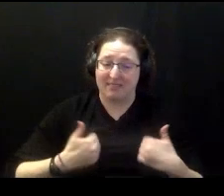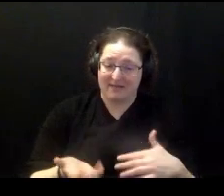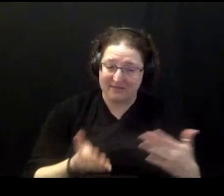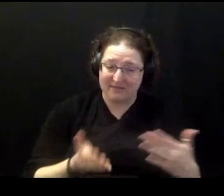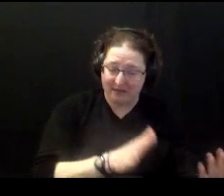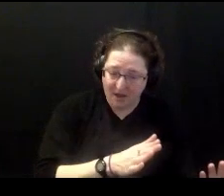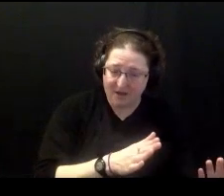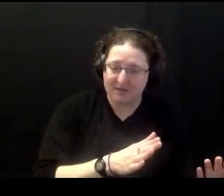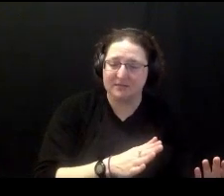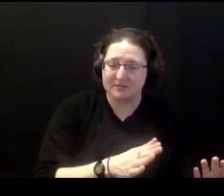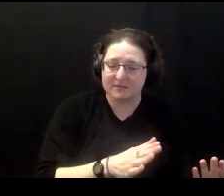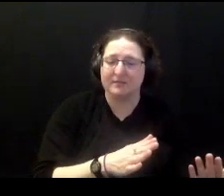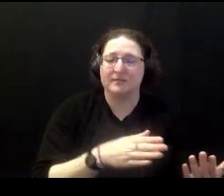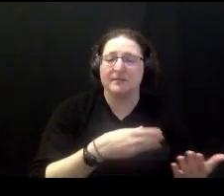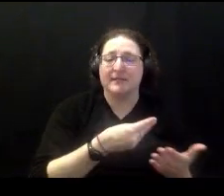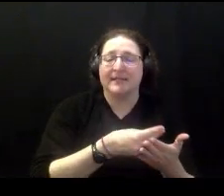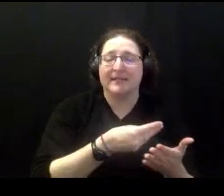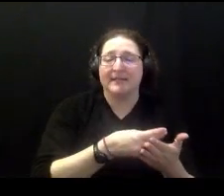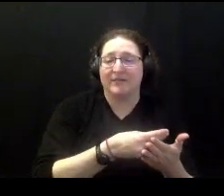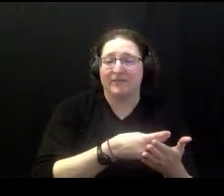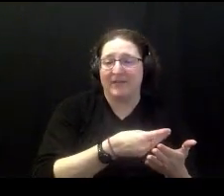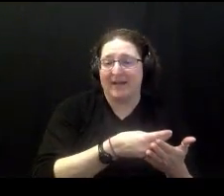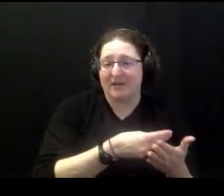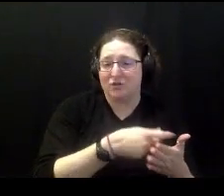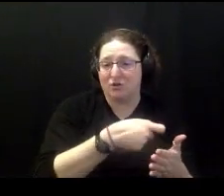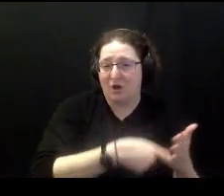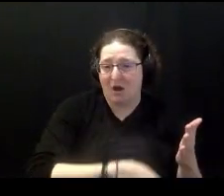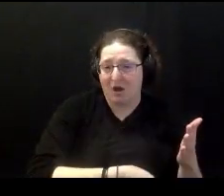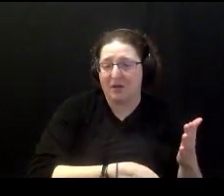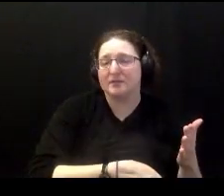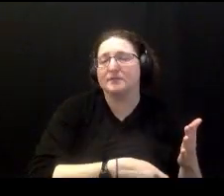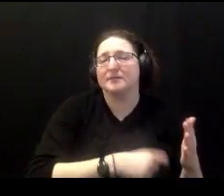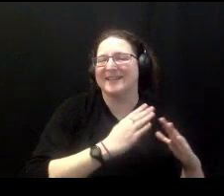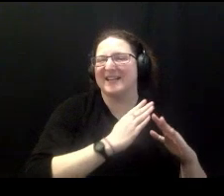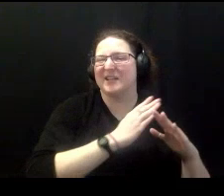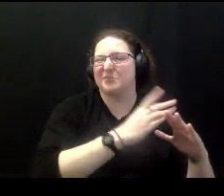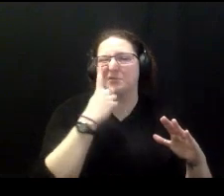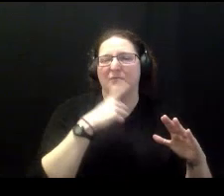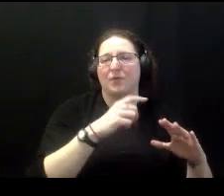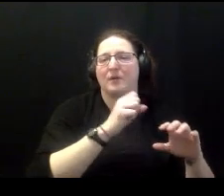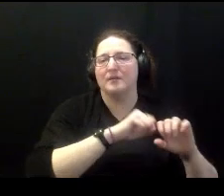and financial cost, public health risk assessments instead consider impact in terms of public health